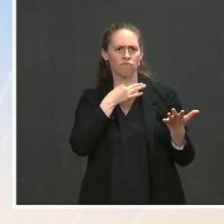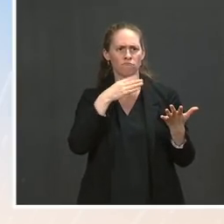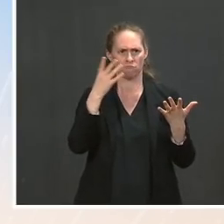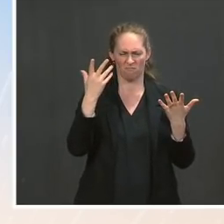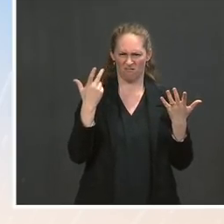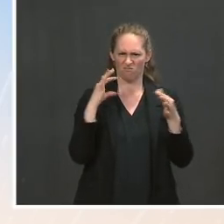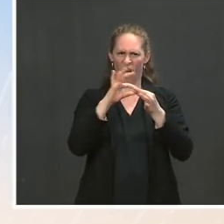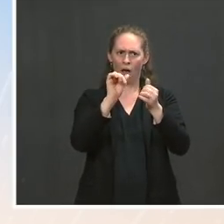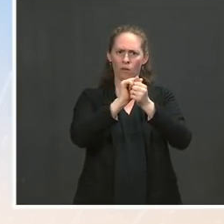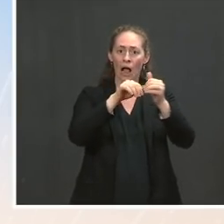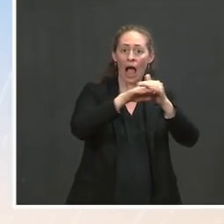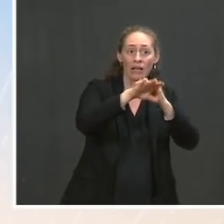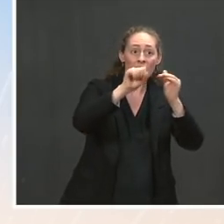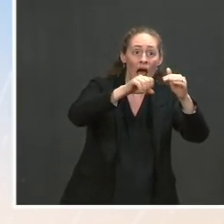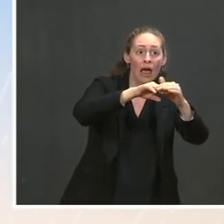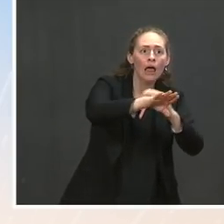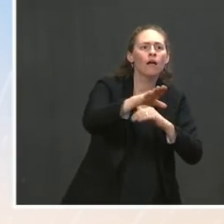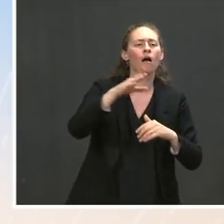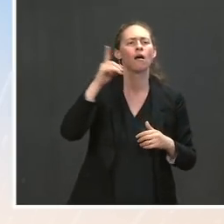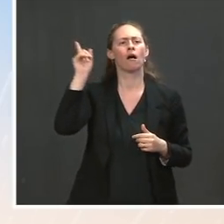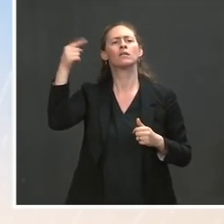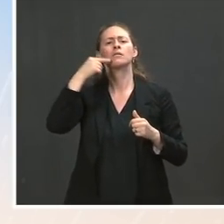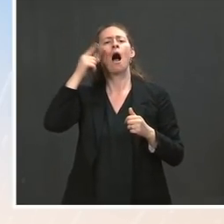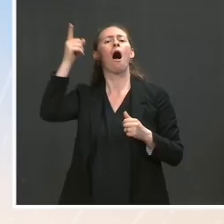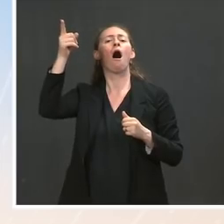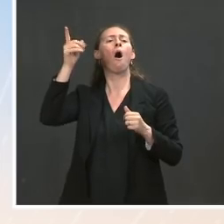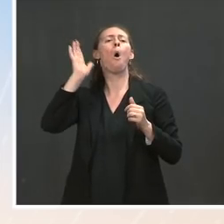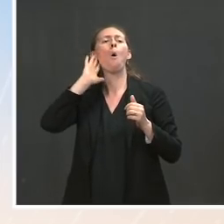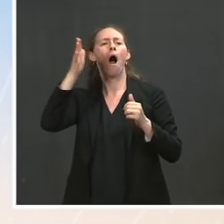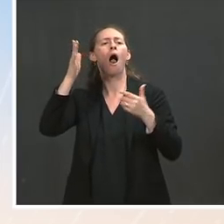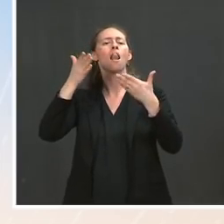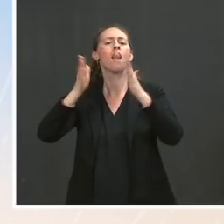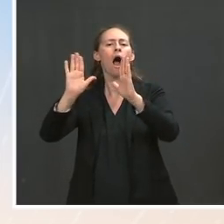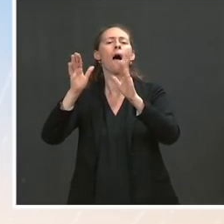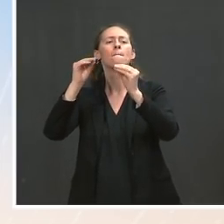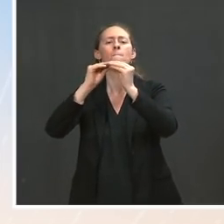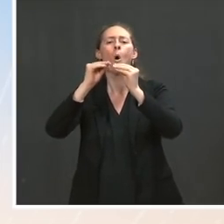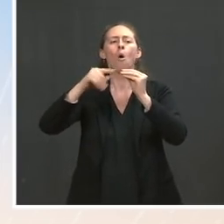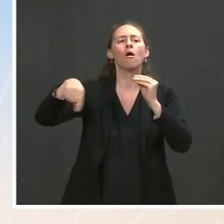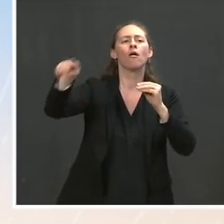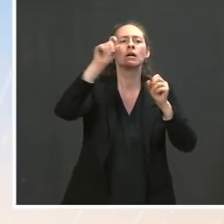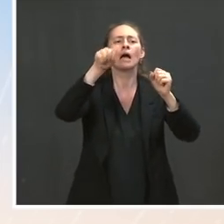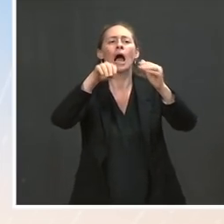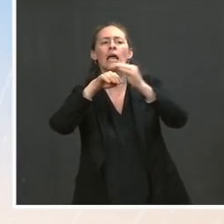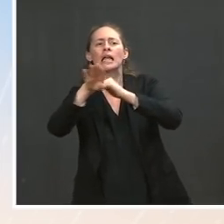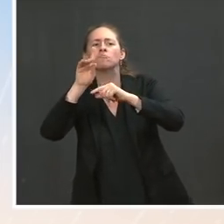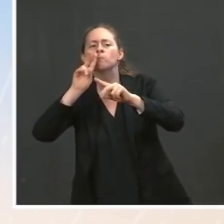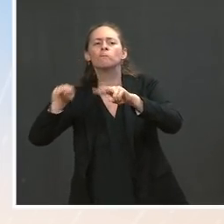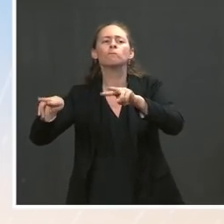"I will let more cameras in once I'm satisfied with the conditions." How is that consistent with transparency? Ms. Psaki: That's not actually what he meant.